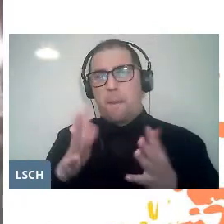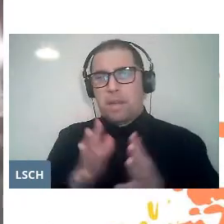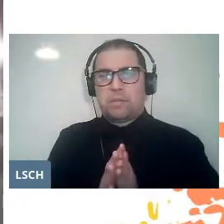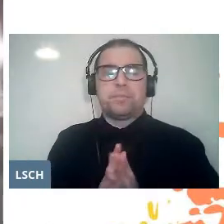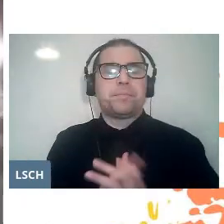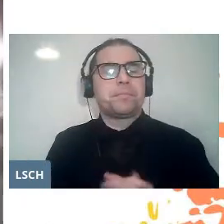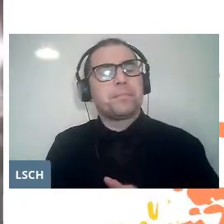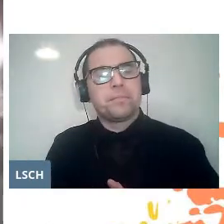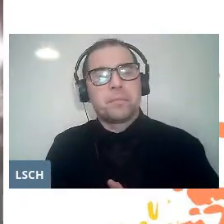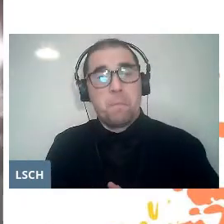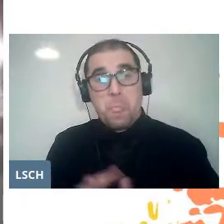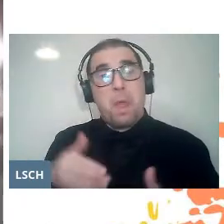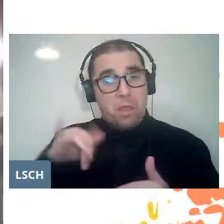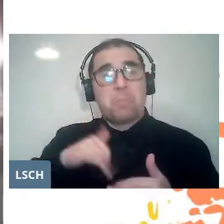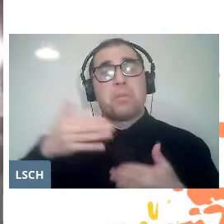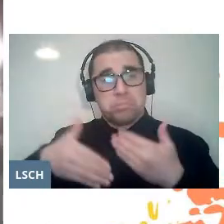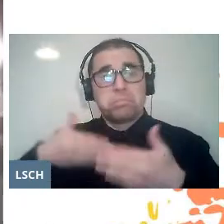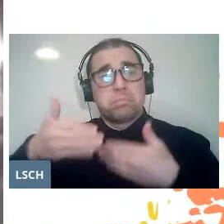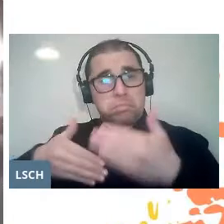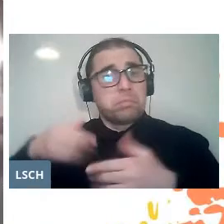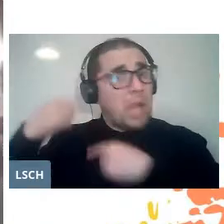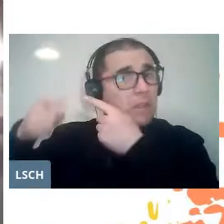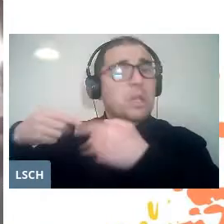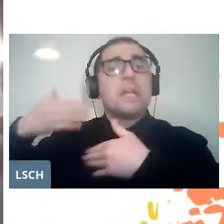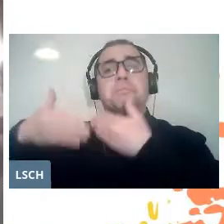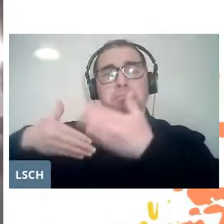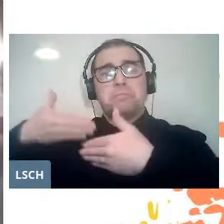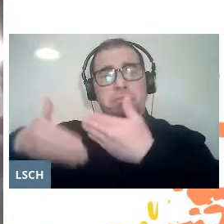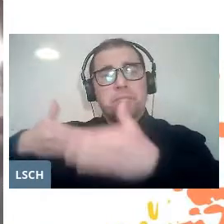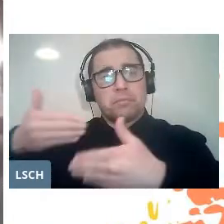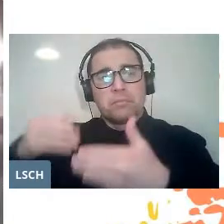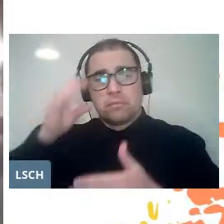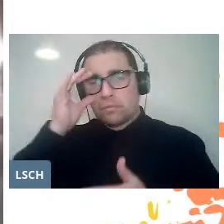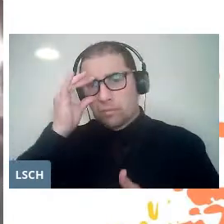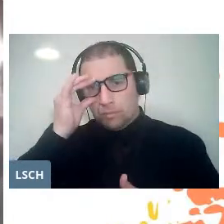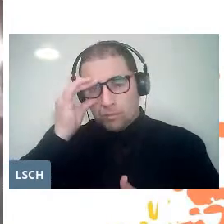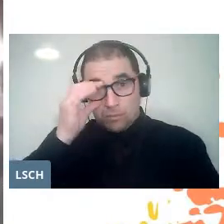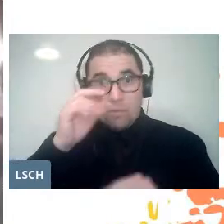Continuing our journey through history we will go to the full Viennese classicism,